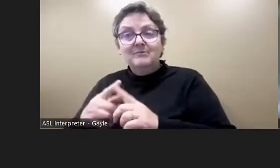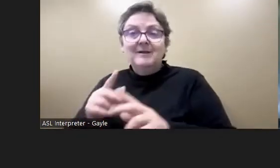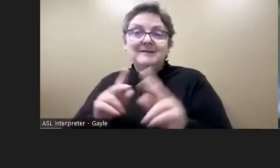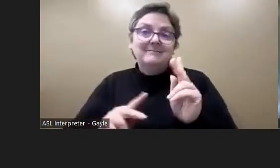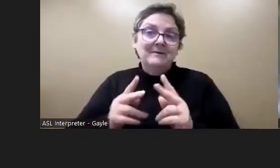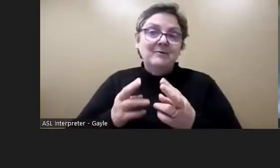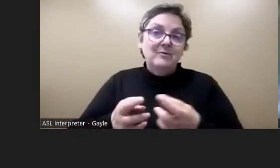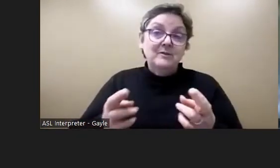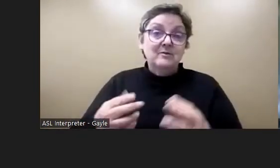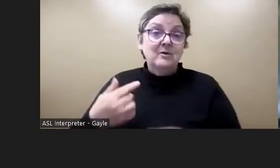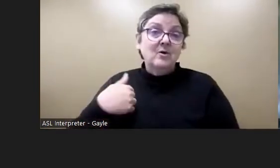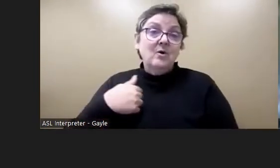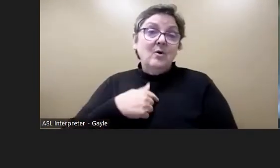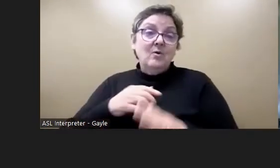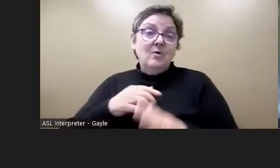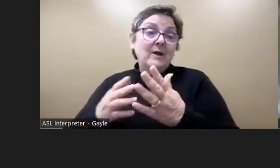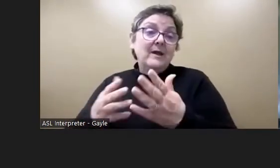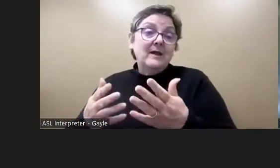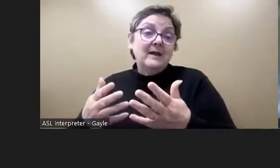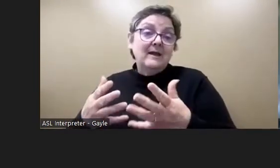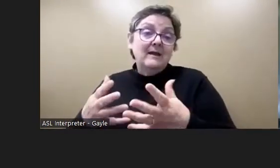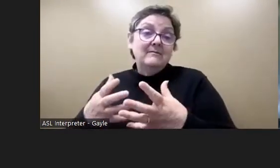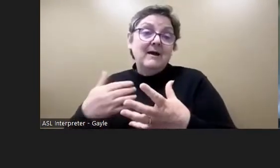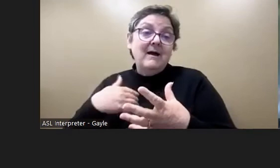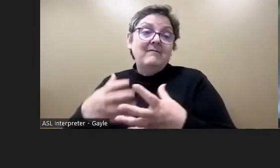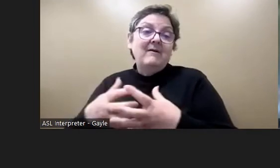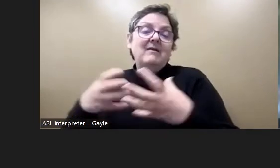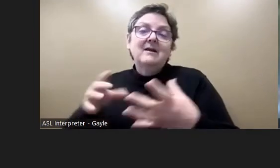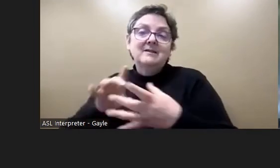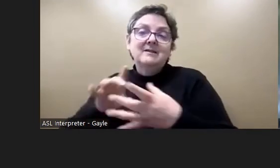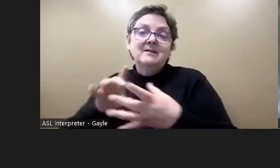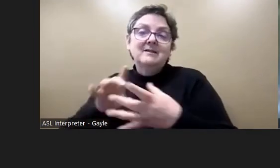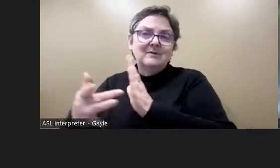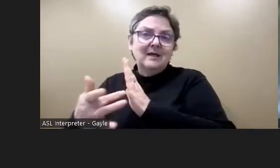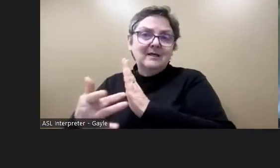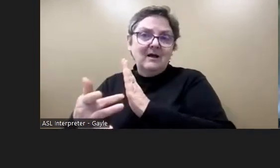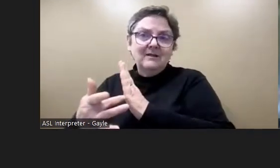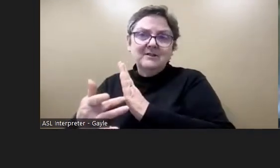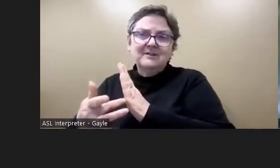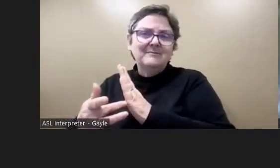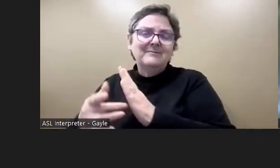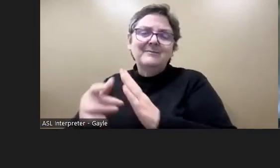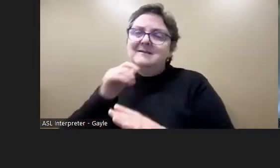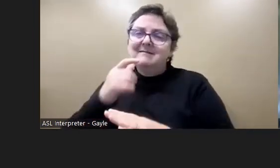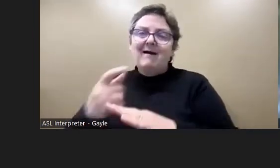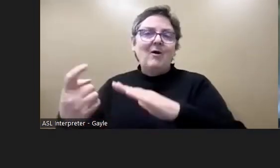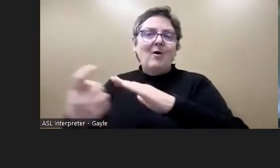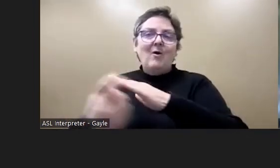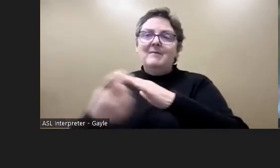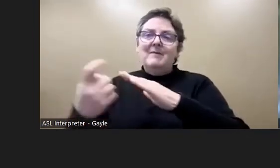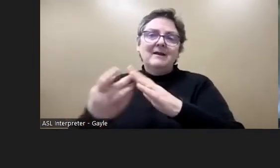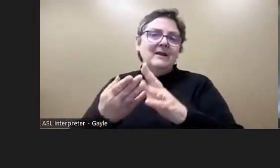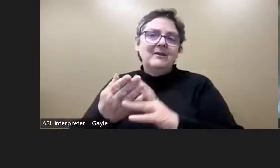but it's not all able to be done yet automatically or via AI. We're working on that.